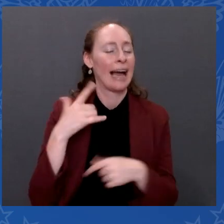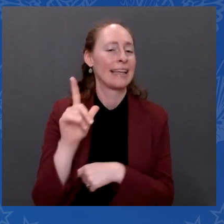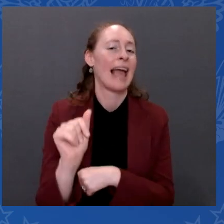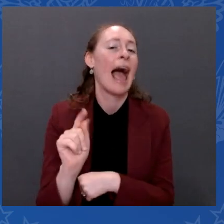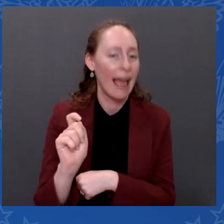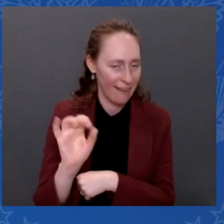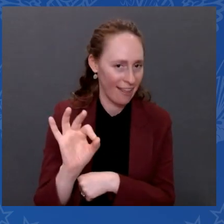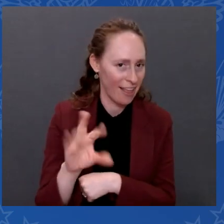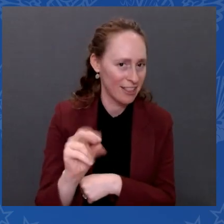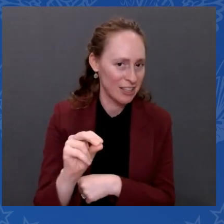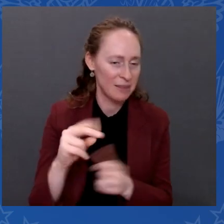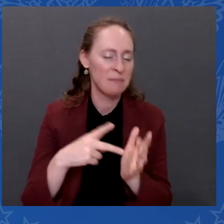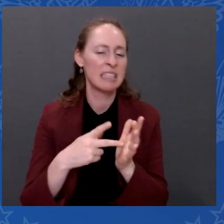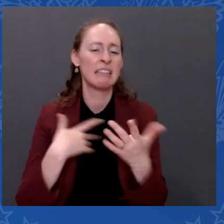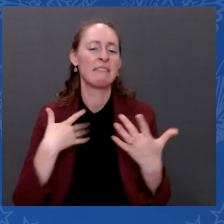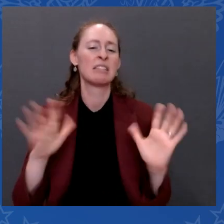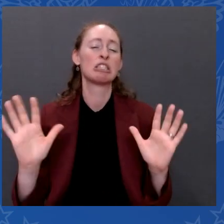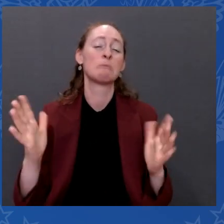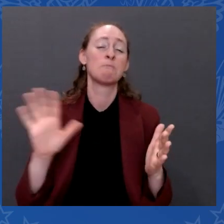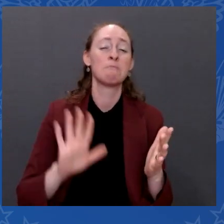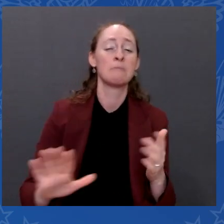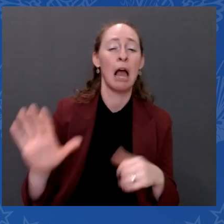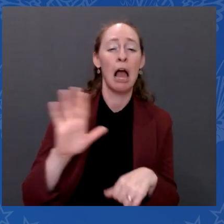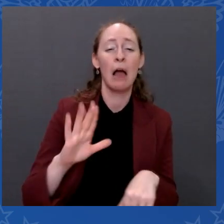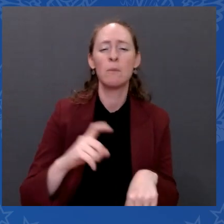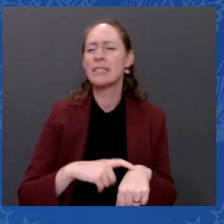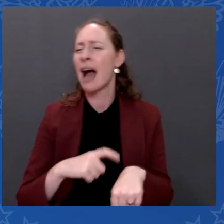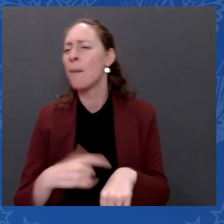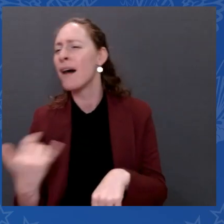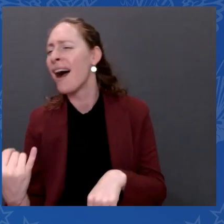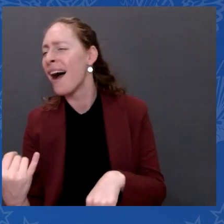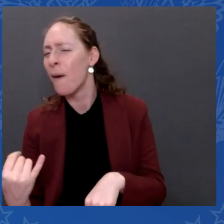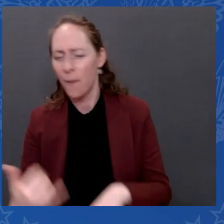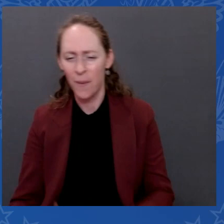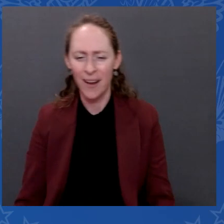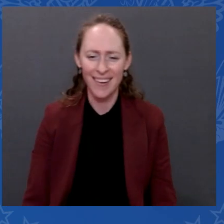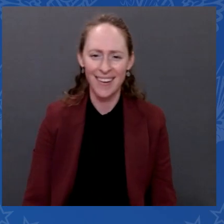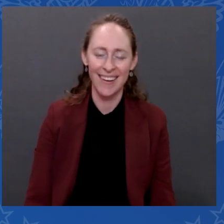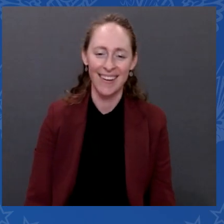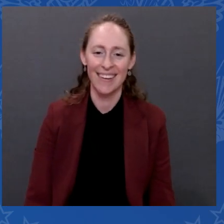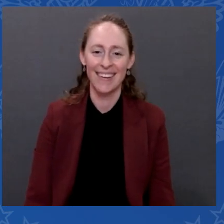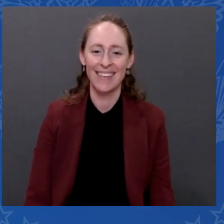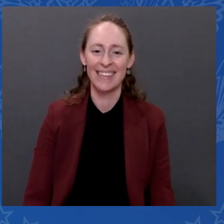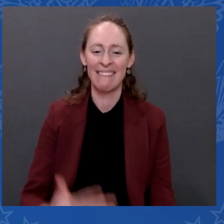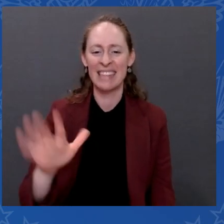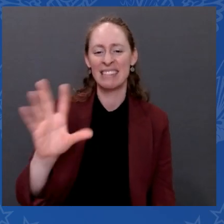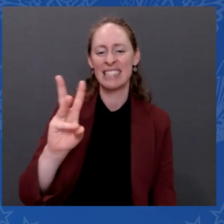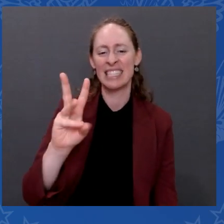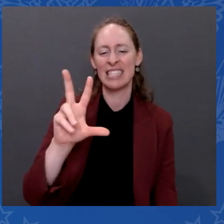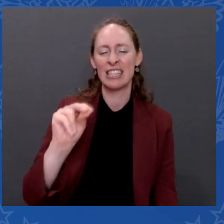what time is it now? I'll finish about 6:30. Plus, I'm not keeping the same hours.